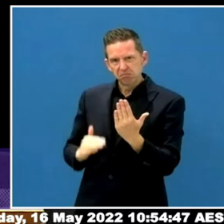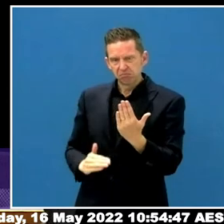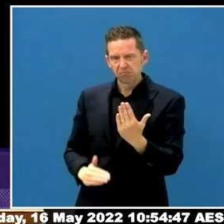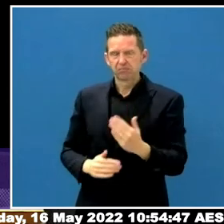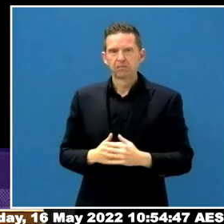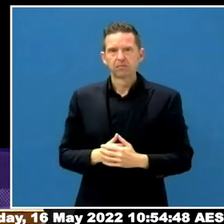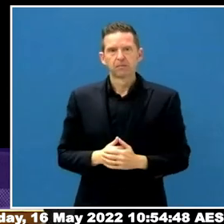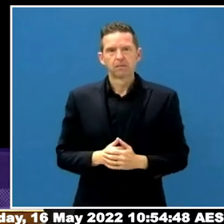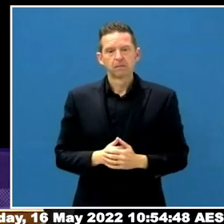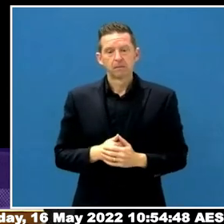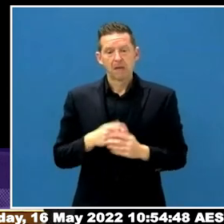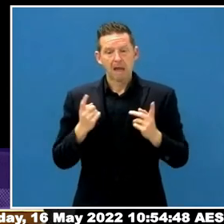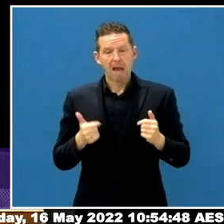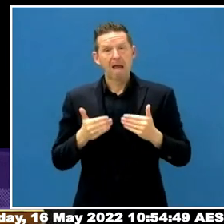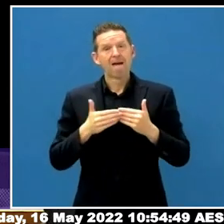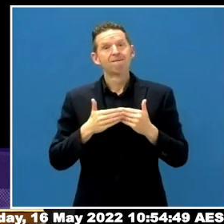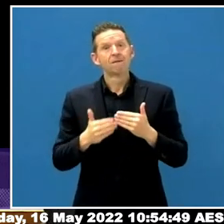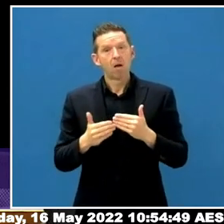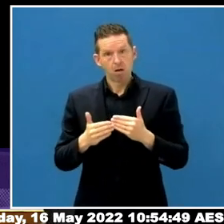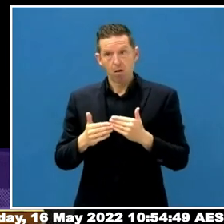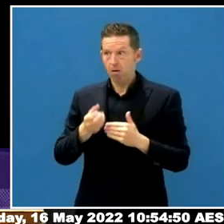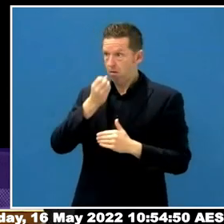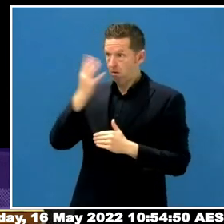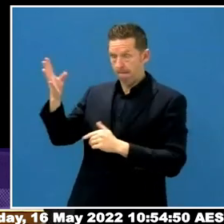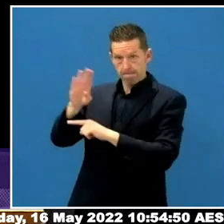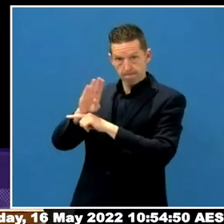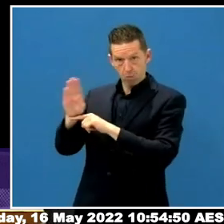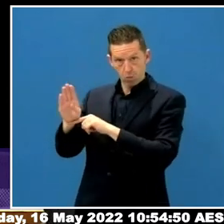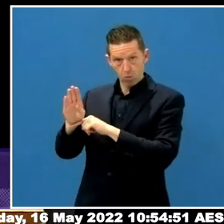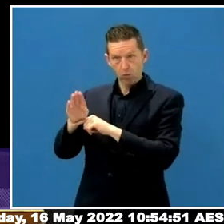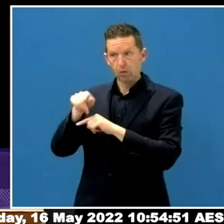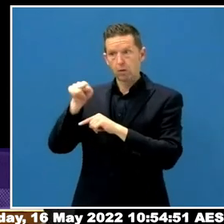Following this, Rachel's professional relationship with the then CEO deteriorated